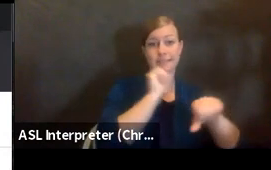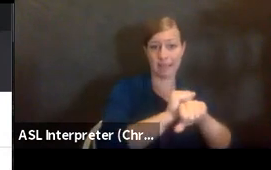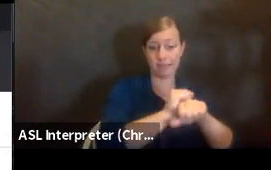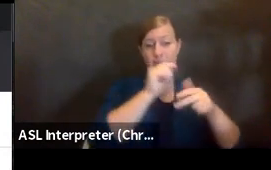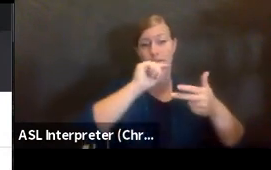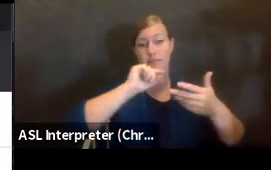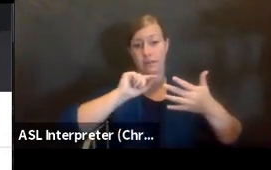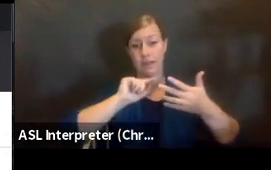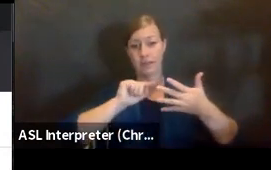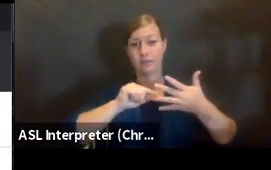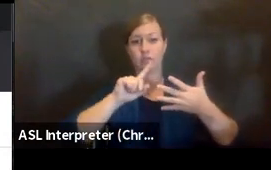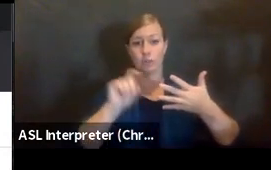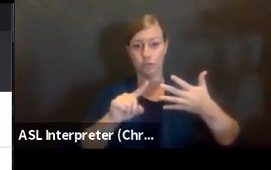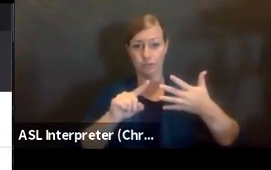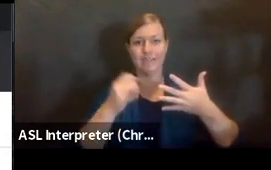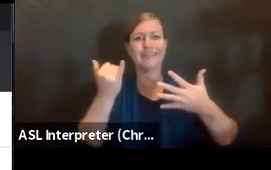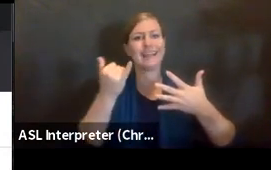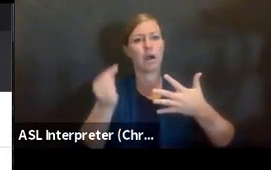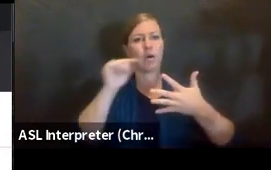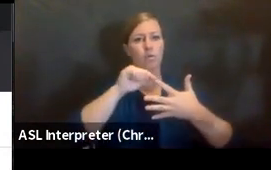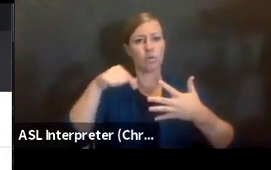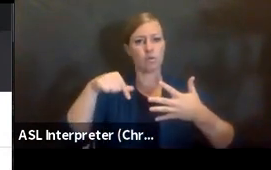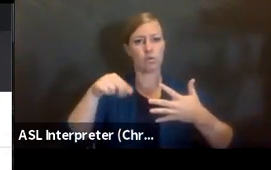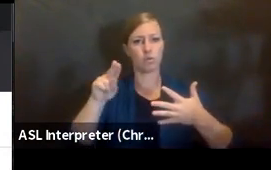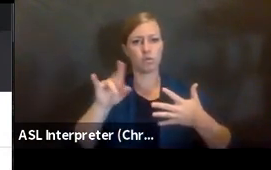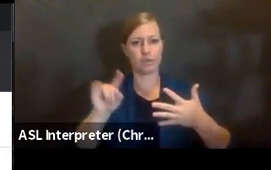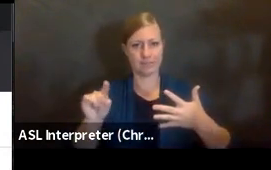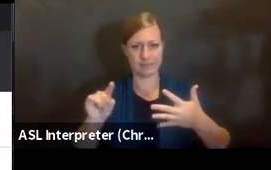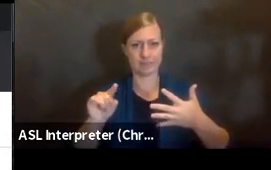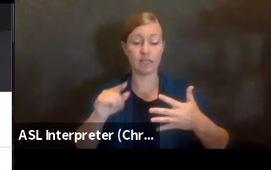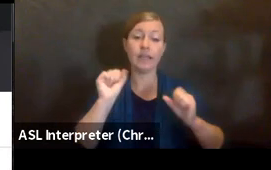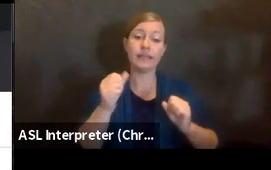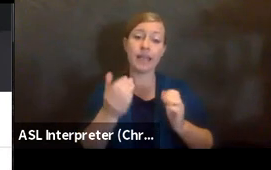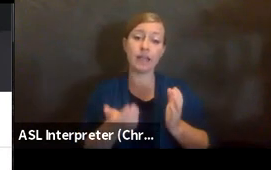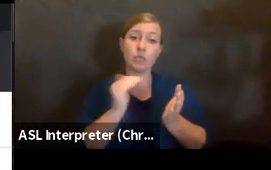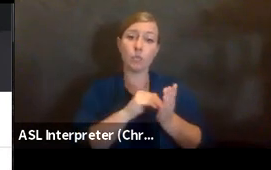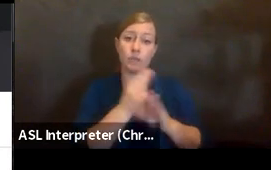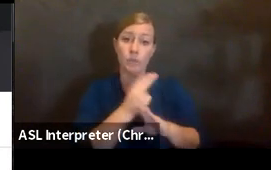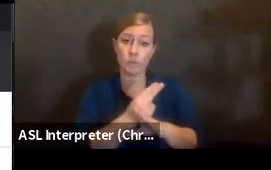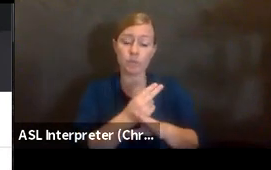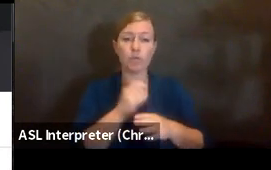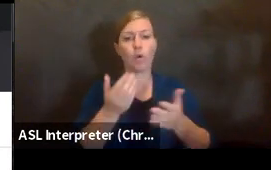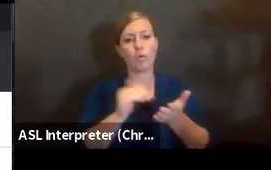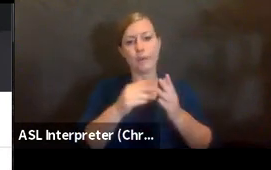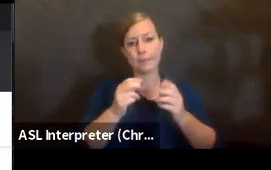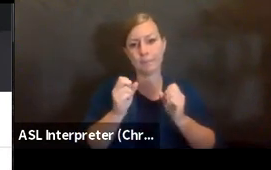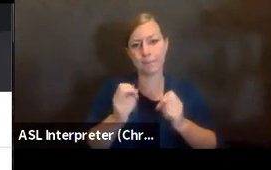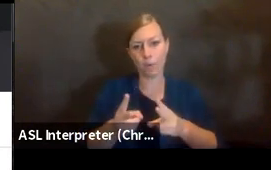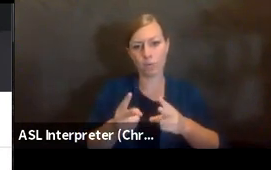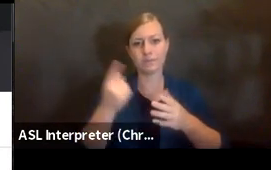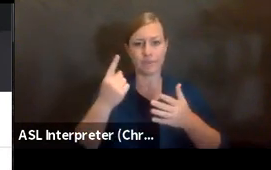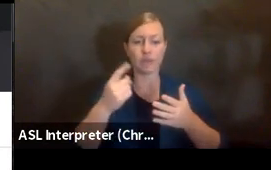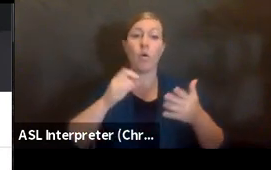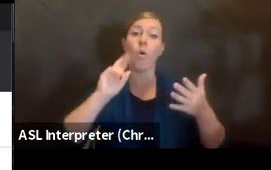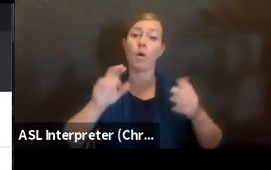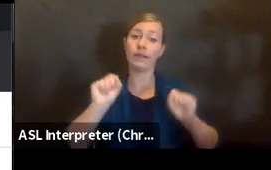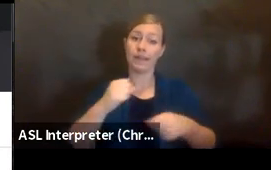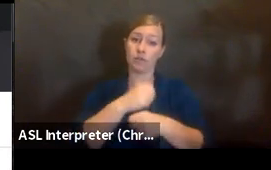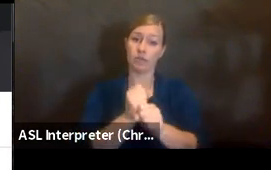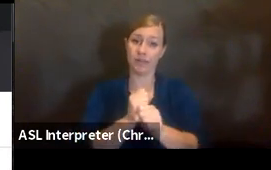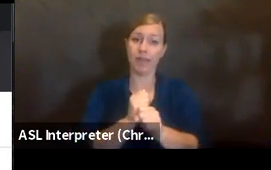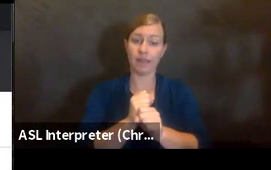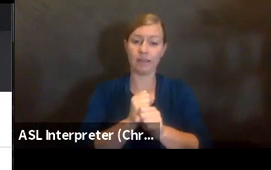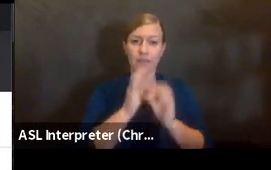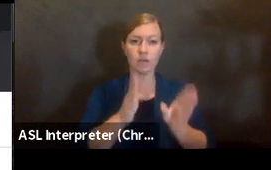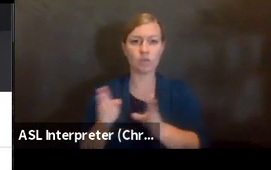Katherine Livick - ESD 112: We're going to go into the quiz assignment today. We can reuse or we can just post something that is for students to use or we can create an organizational topic right here.